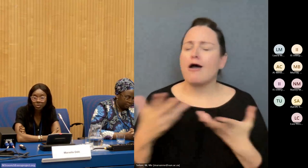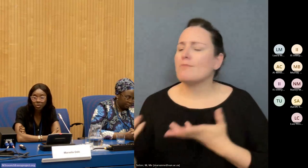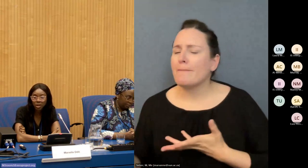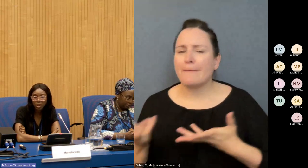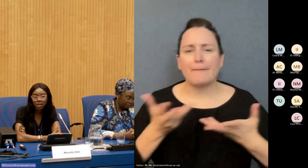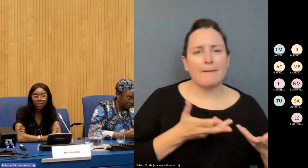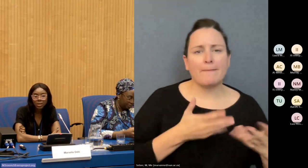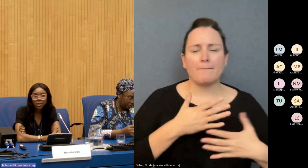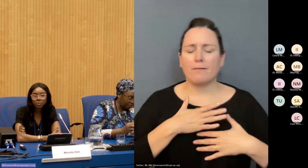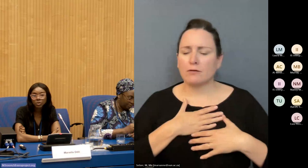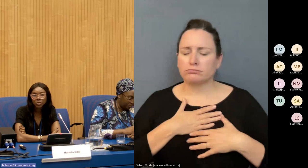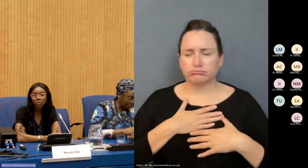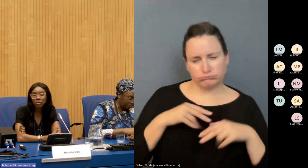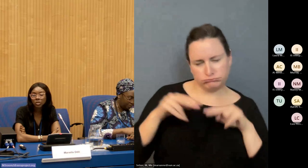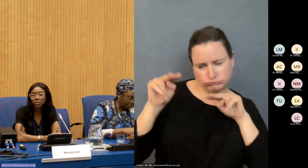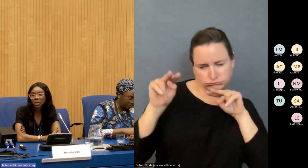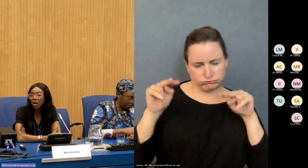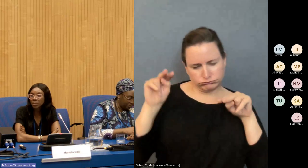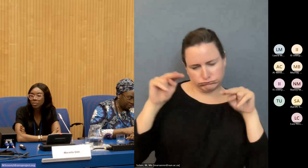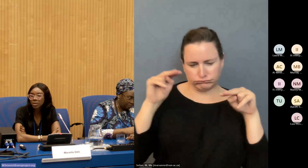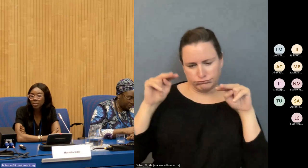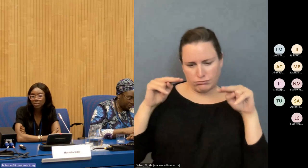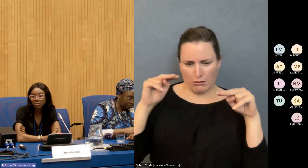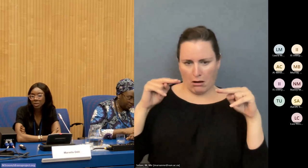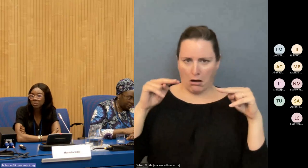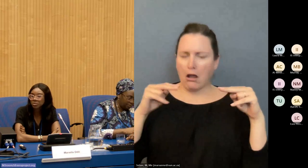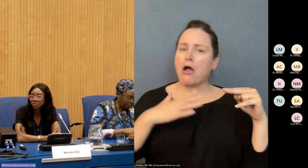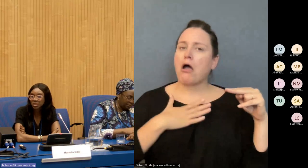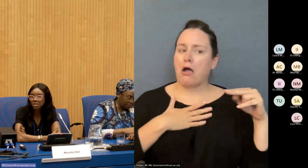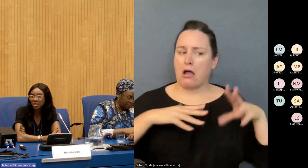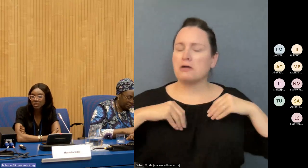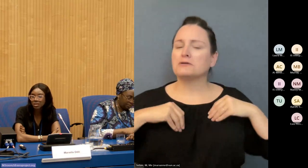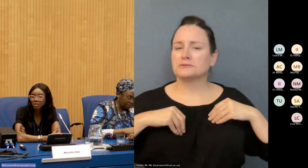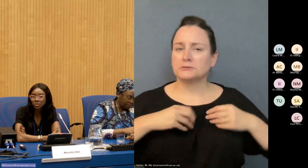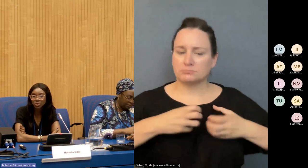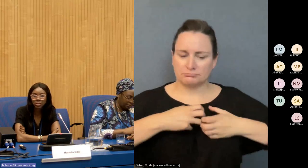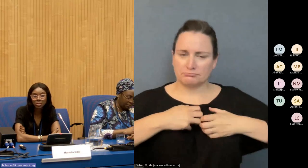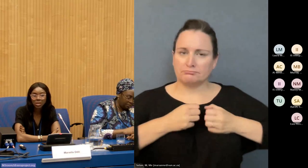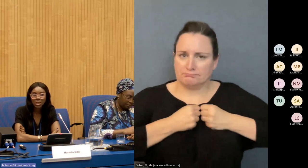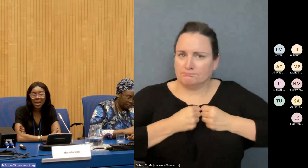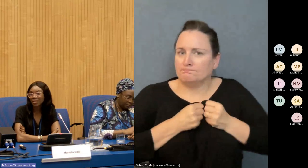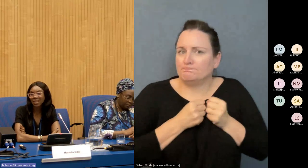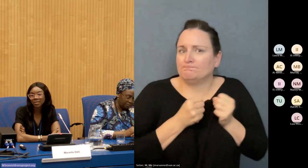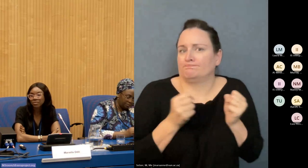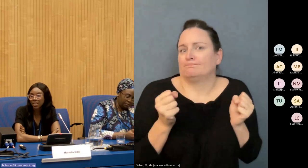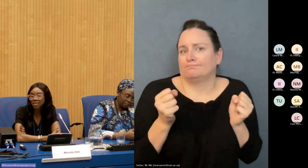before. They are able to speak up, become friends with these councillors who just act like friends,